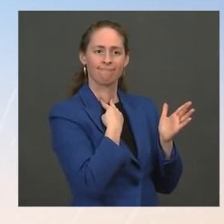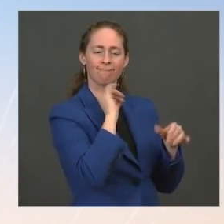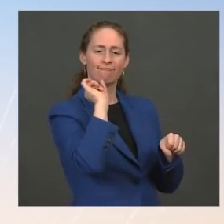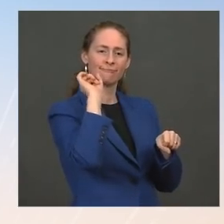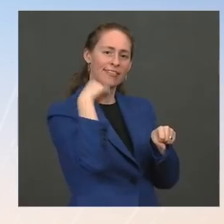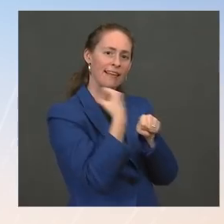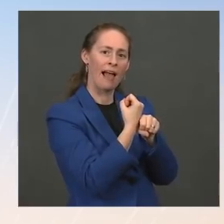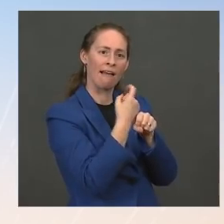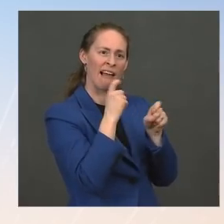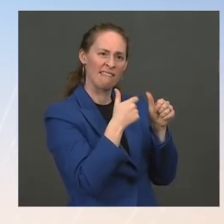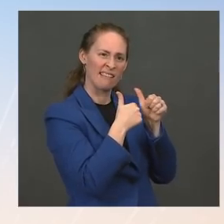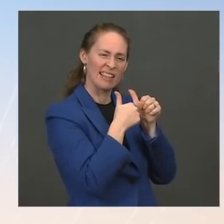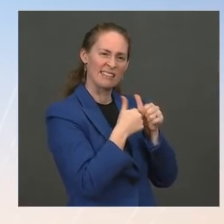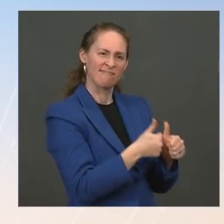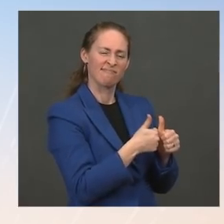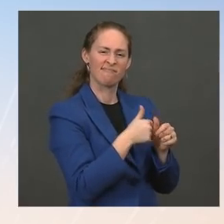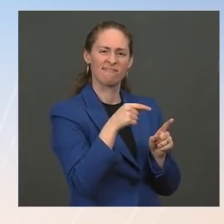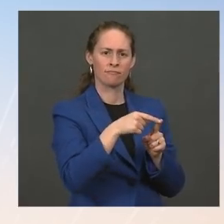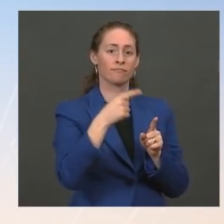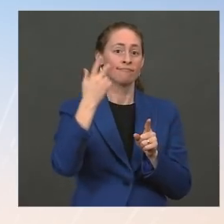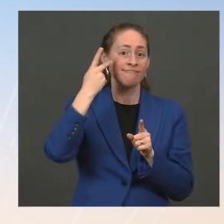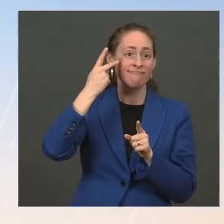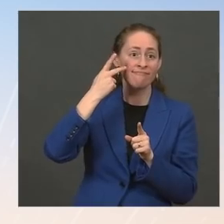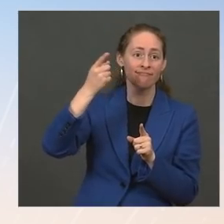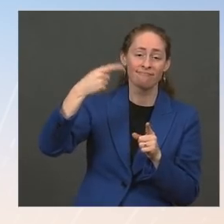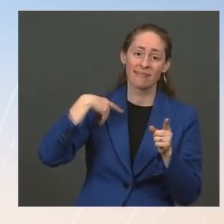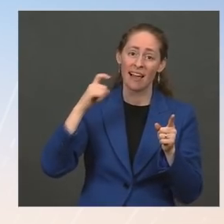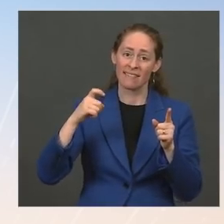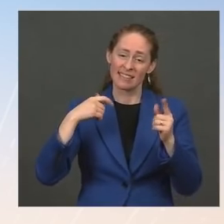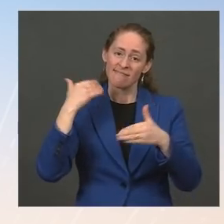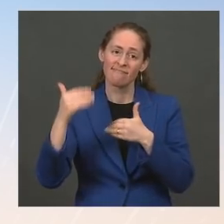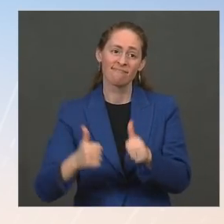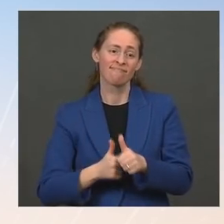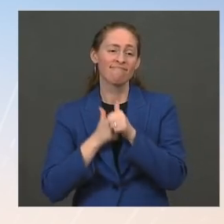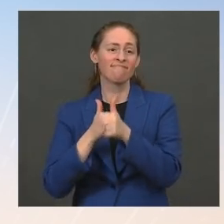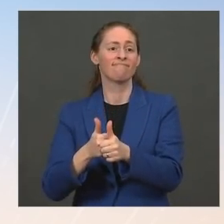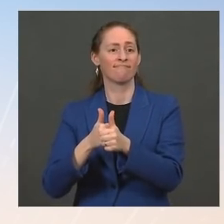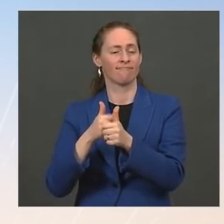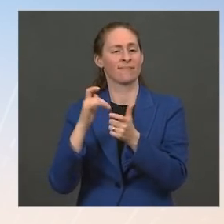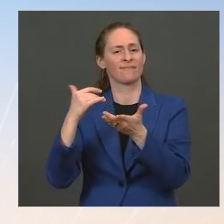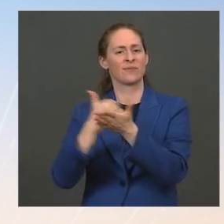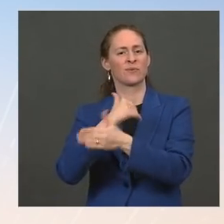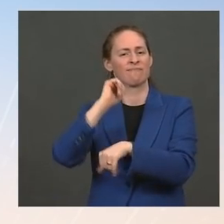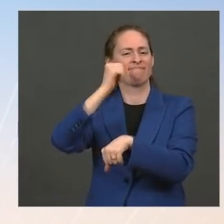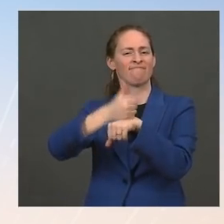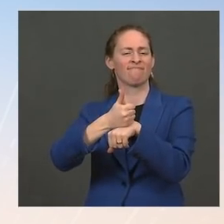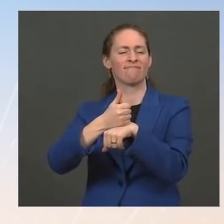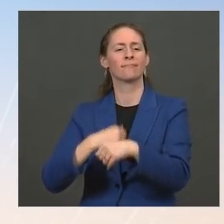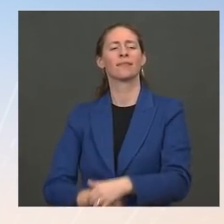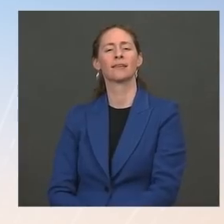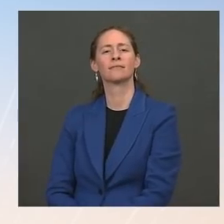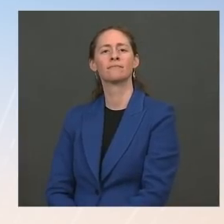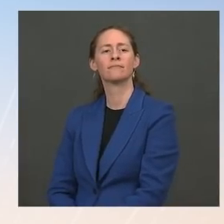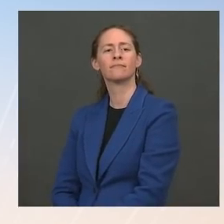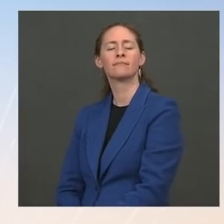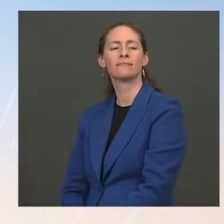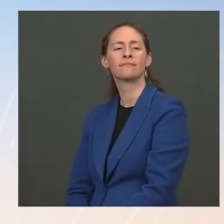moving forward with implementation. The Press: Okay. And then last one. Since the President said that this administration is monitoring the situation in Waukesha closely,